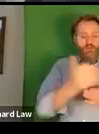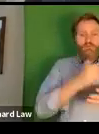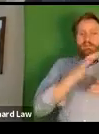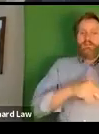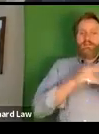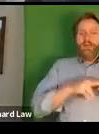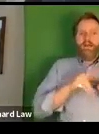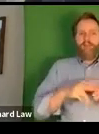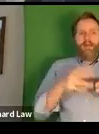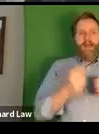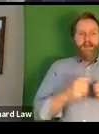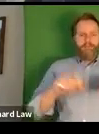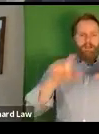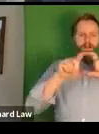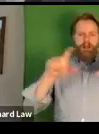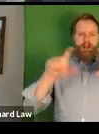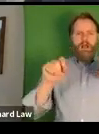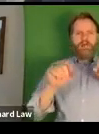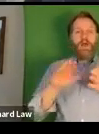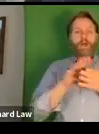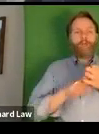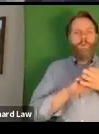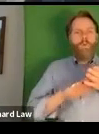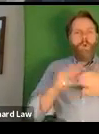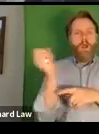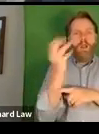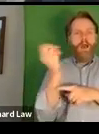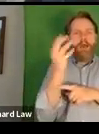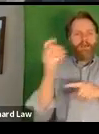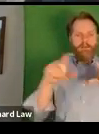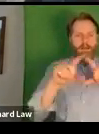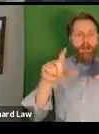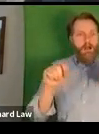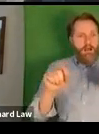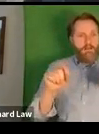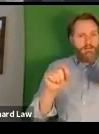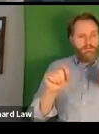card at any stage and is there any information on a pay rise for security